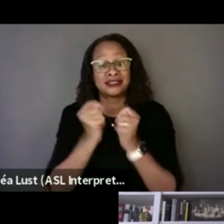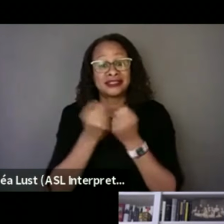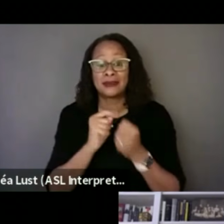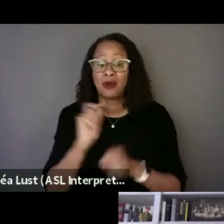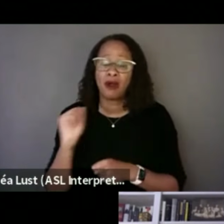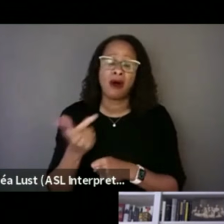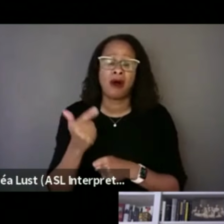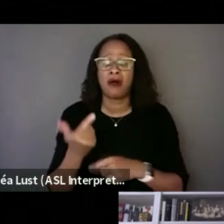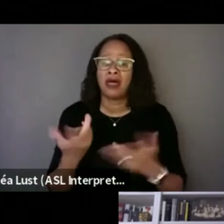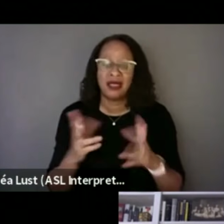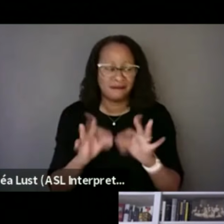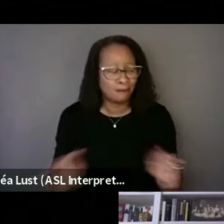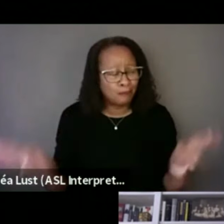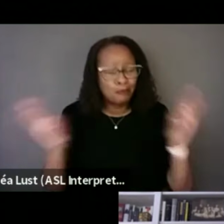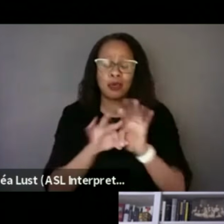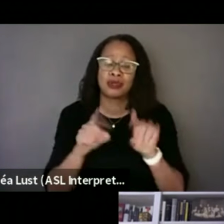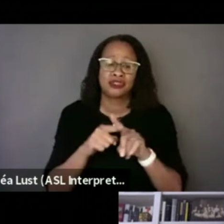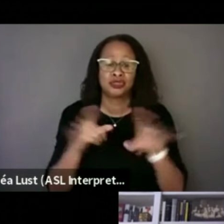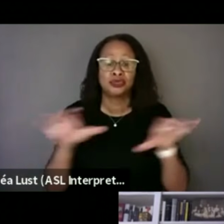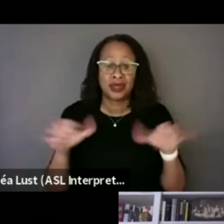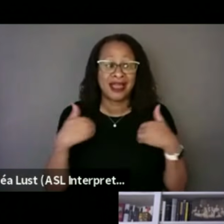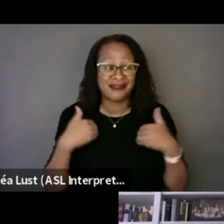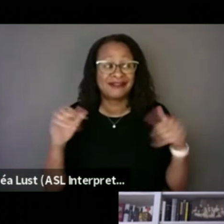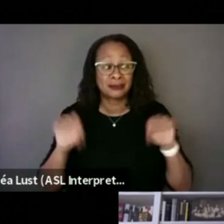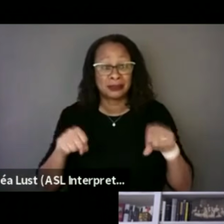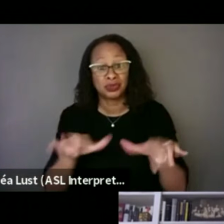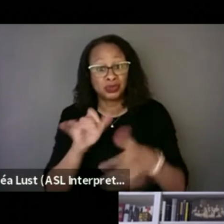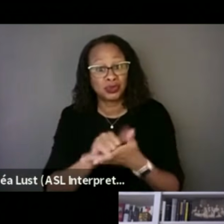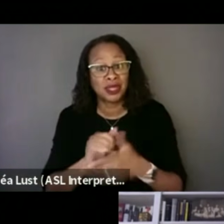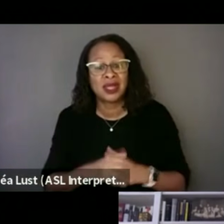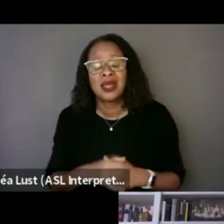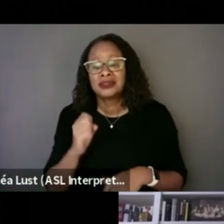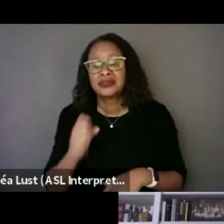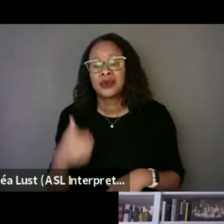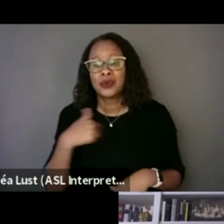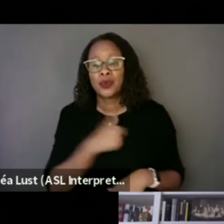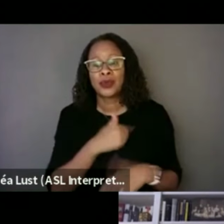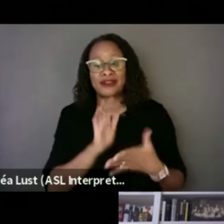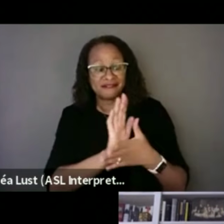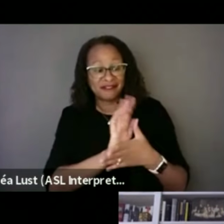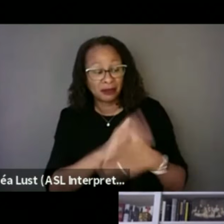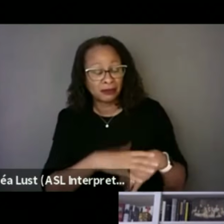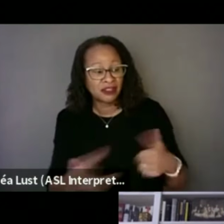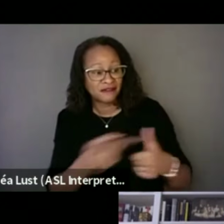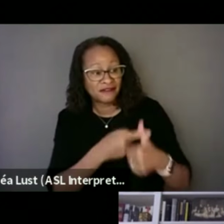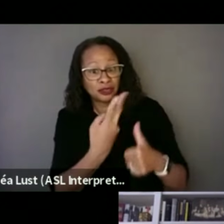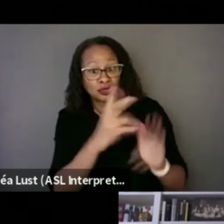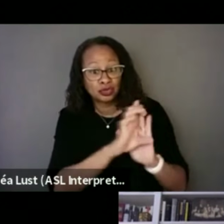to being able to do that. So, we would, we filmed the first two chapters of the film first.